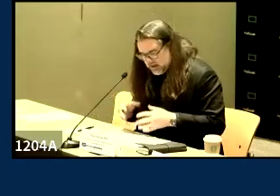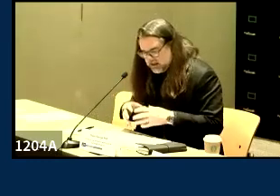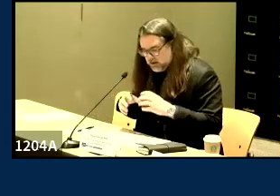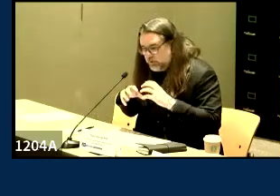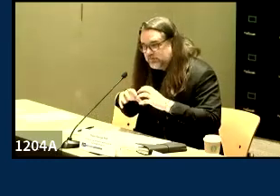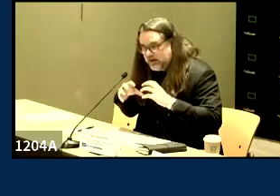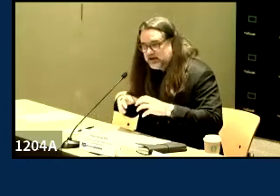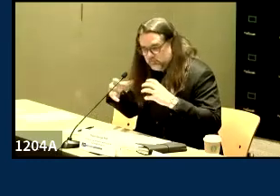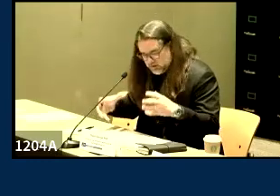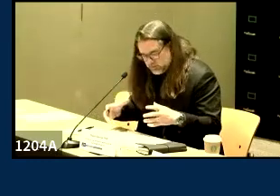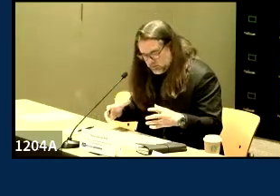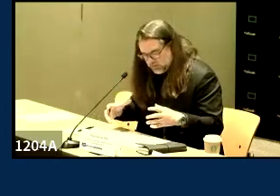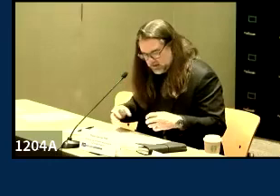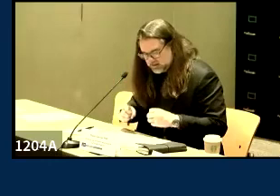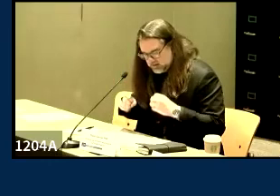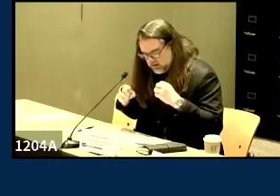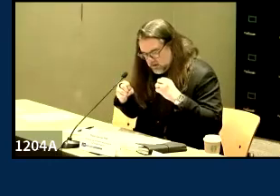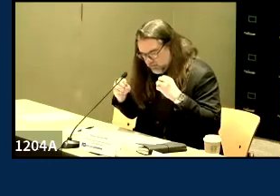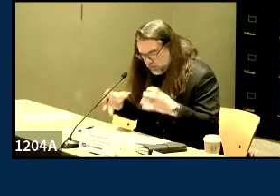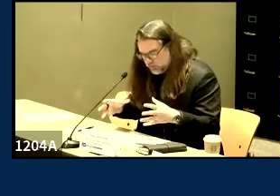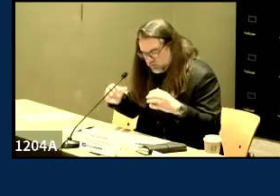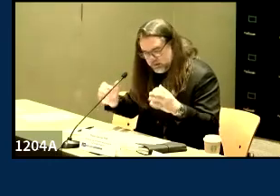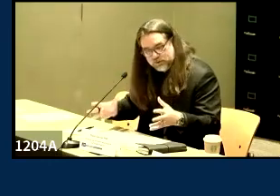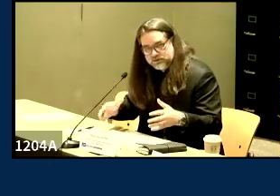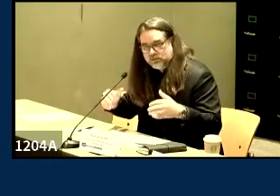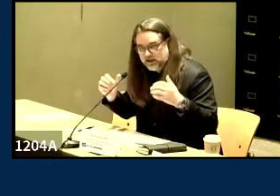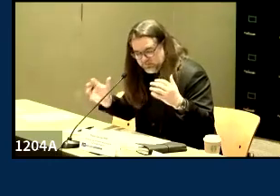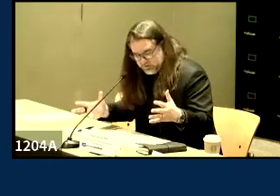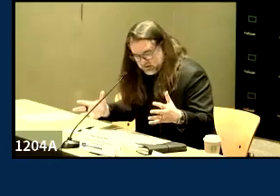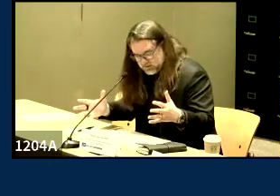We've made it much more robust, portable, reproducible, and efficient.